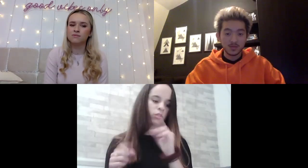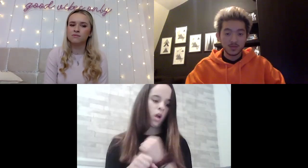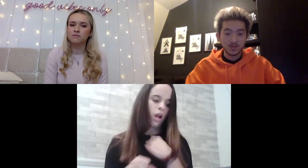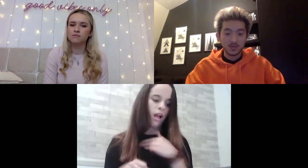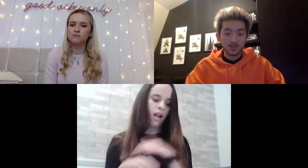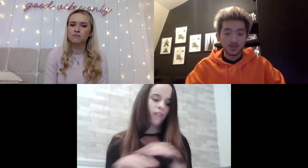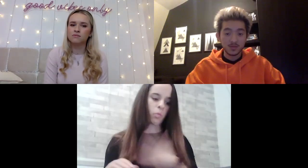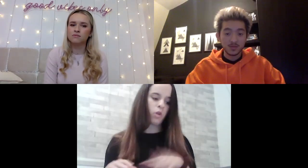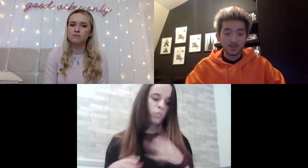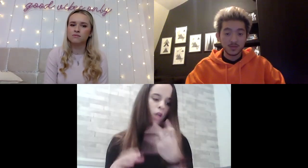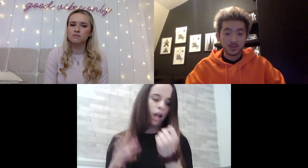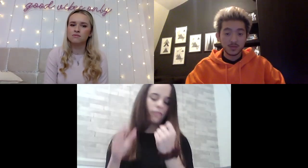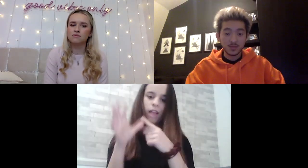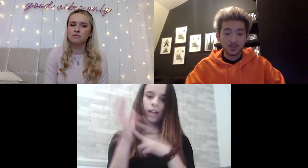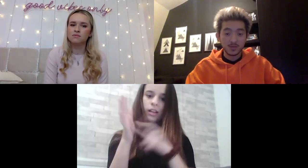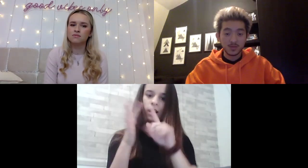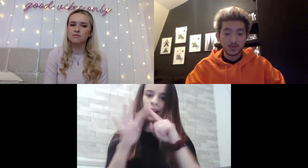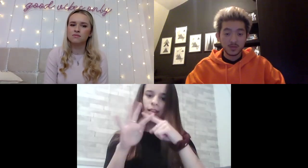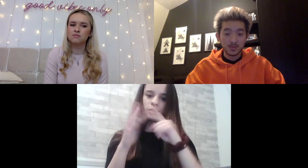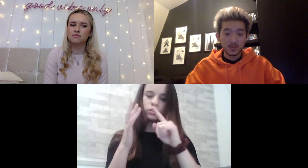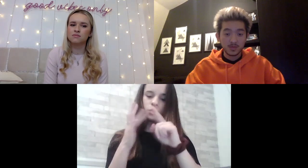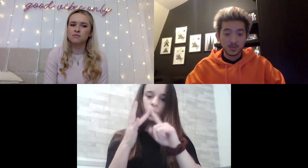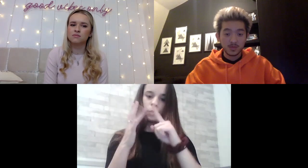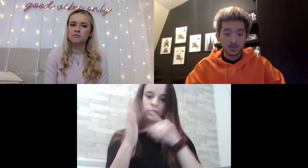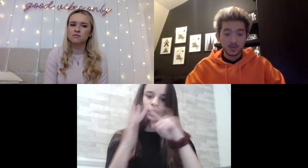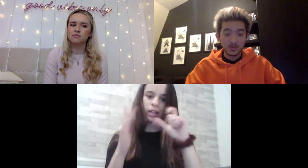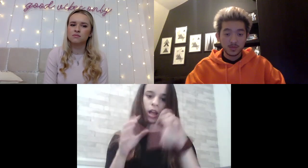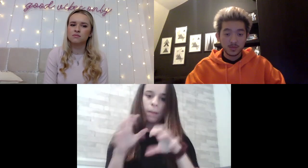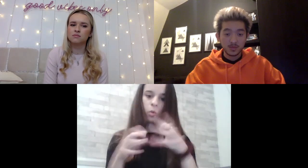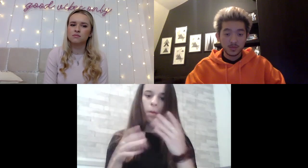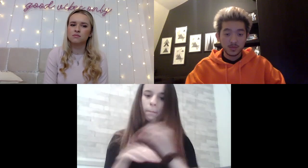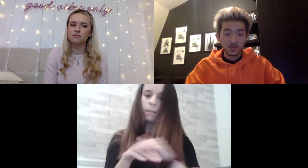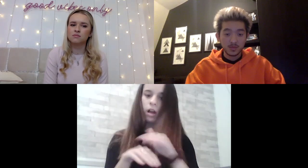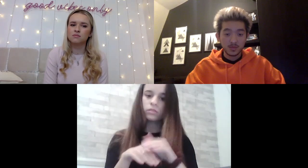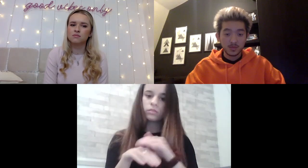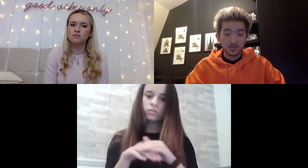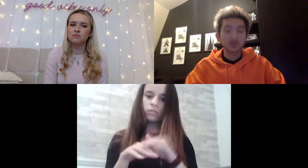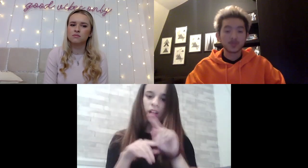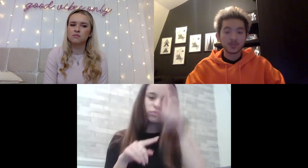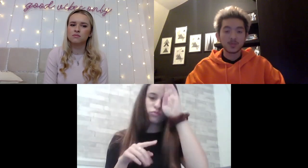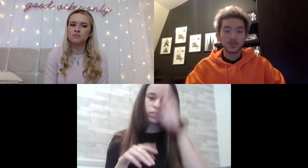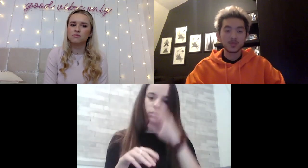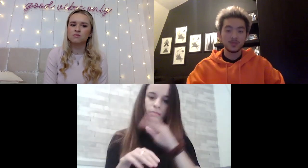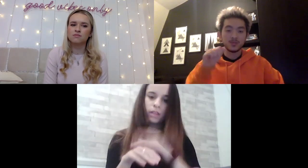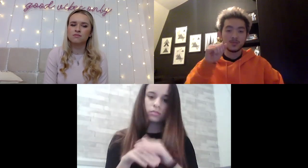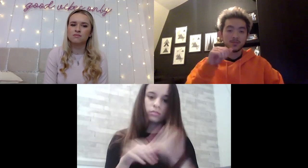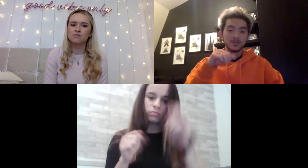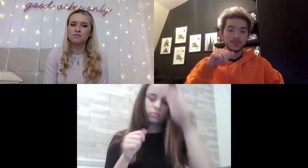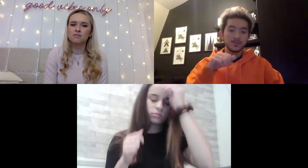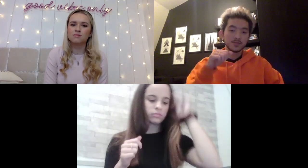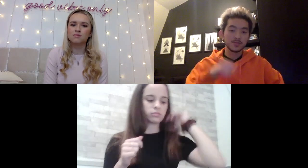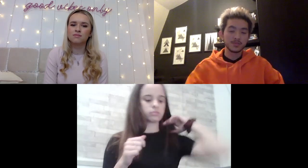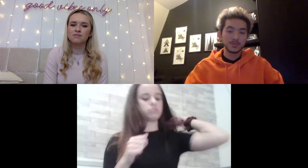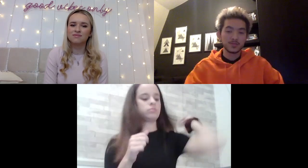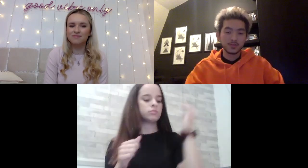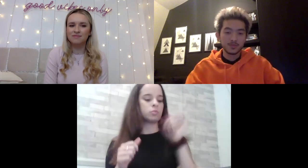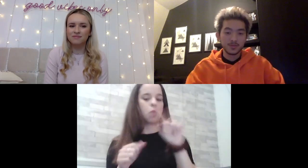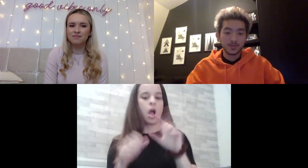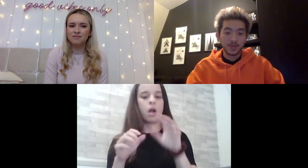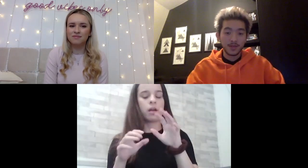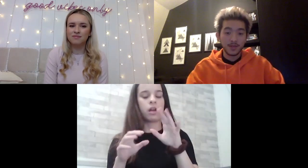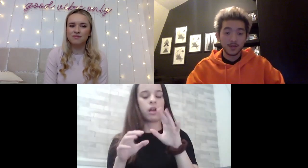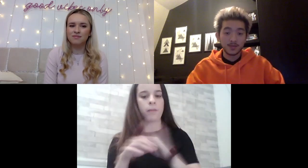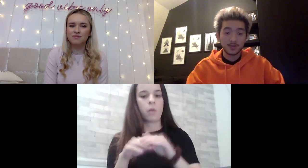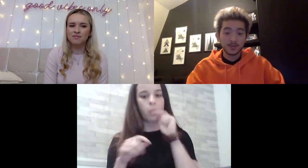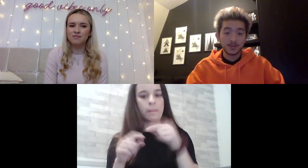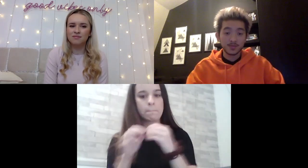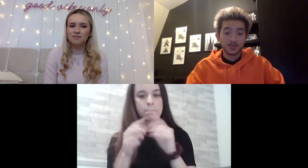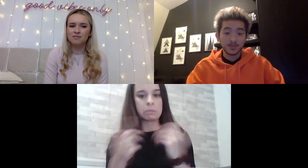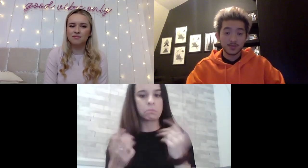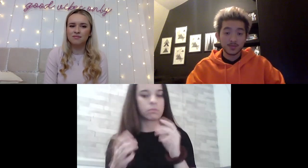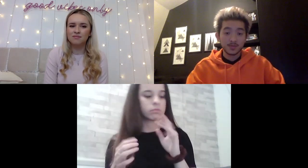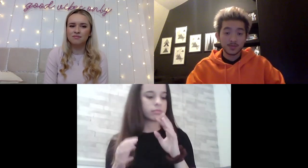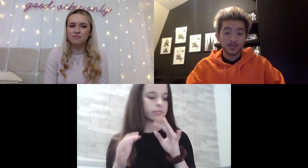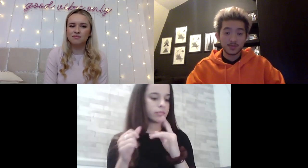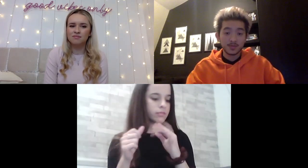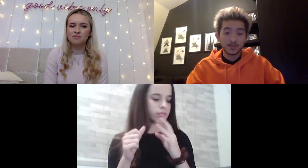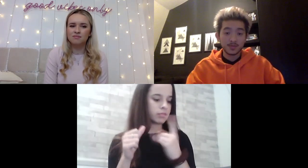Jem: What type of exotic pets do I want to get? B: Yeah